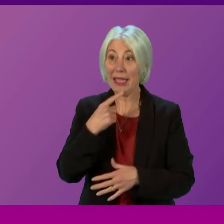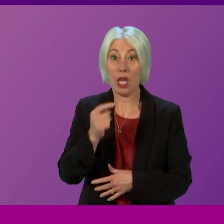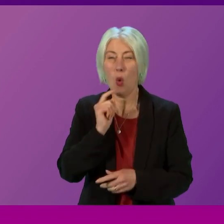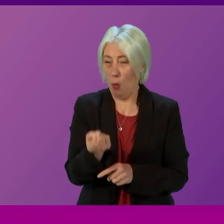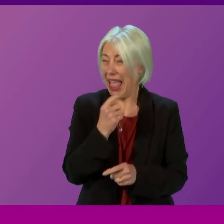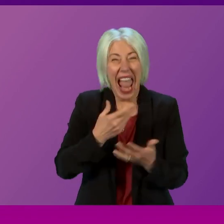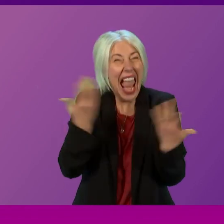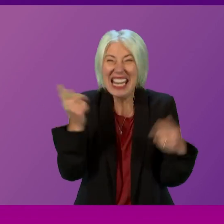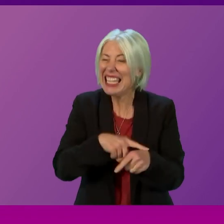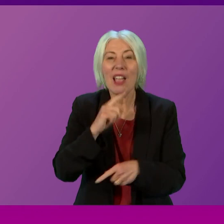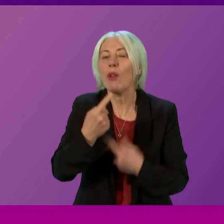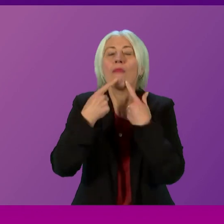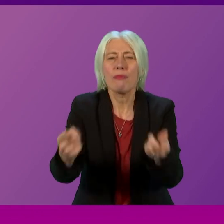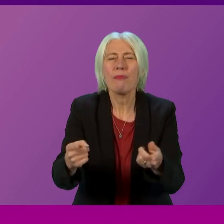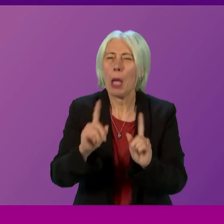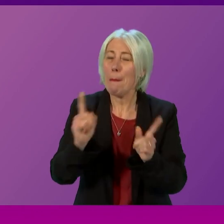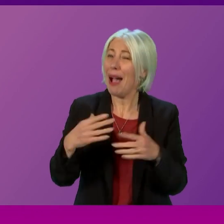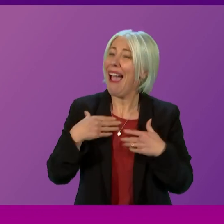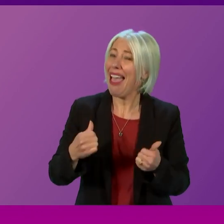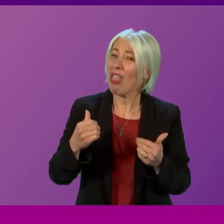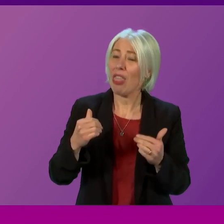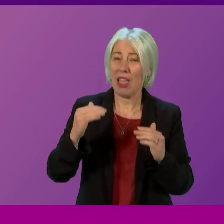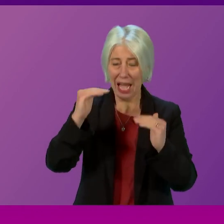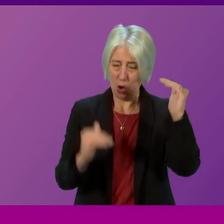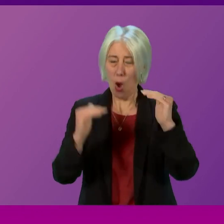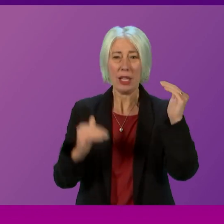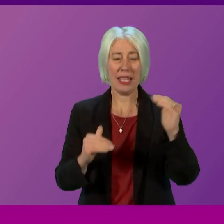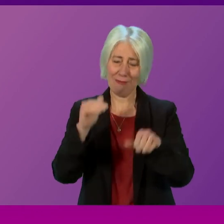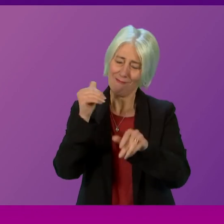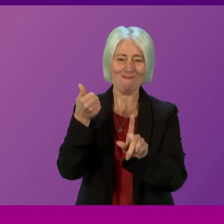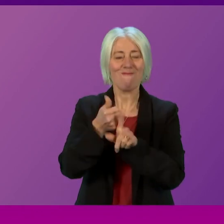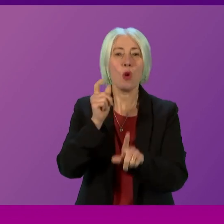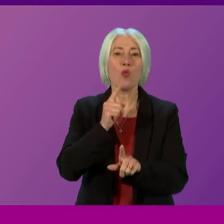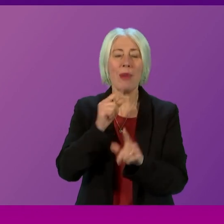Given that health inequalities disproportionately impact on women from deprived areas, that women’s